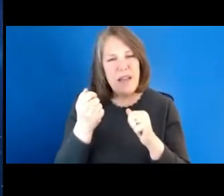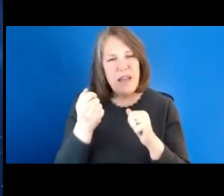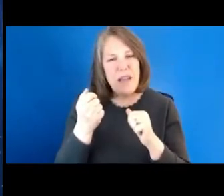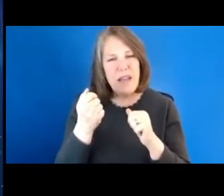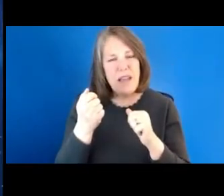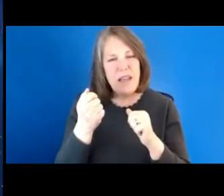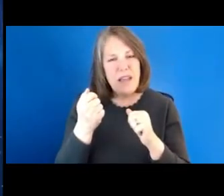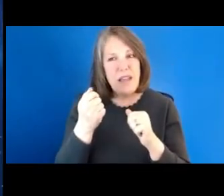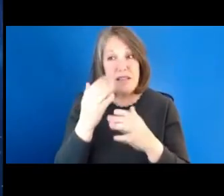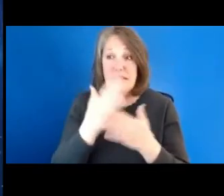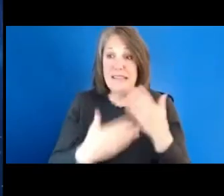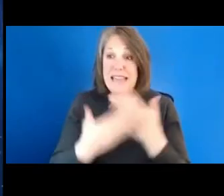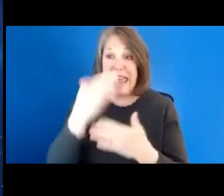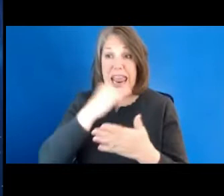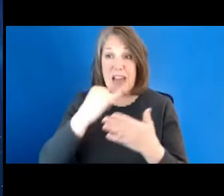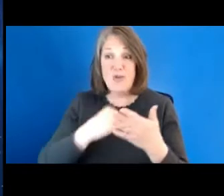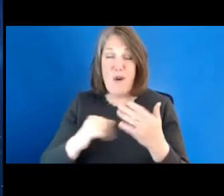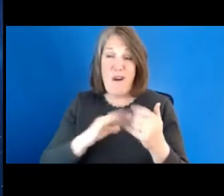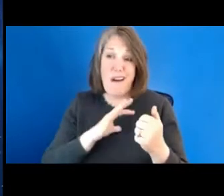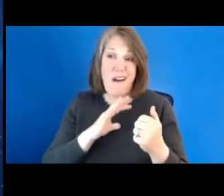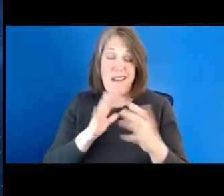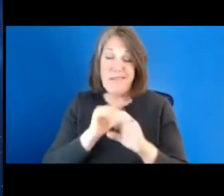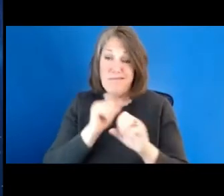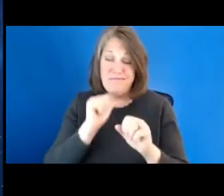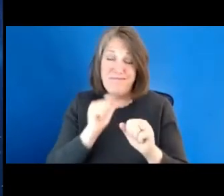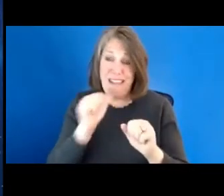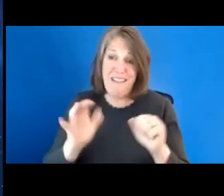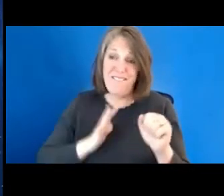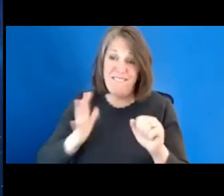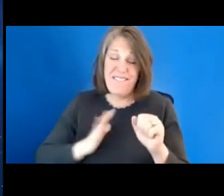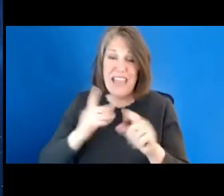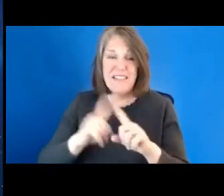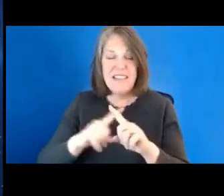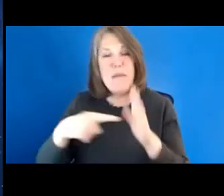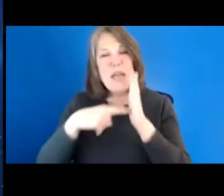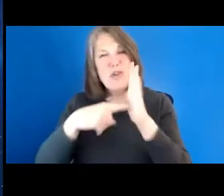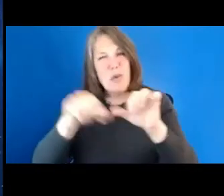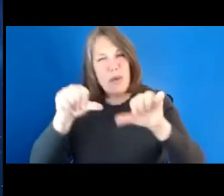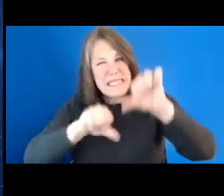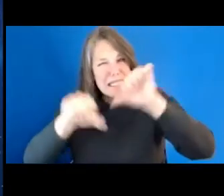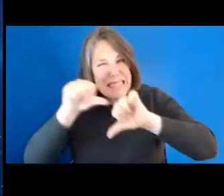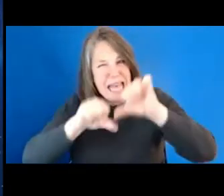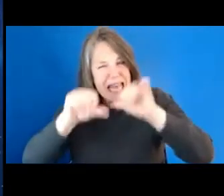17:06:10 drawing. Nothing fancy at all, but showing science learning, I think. Science